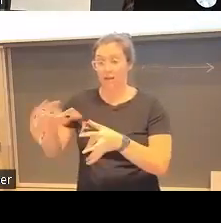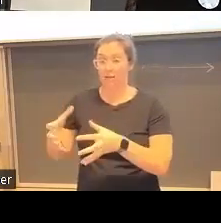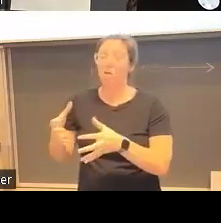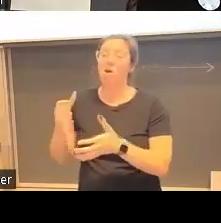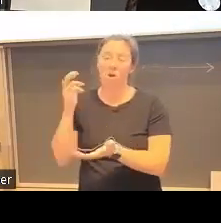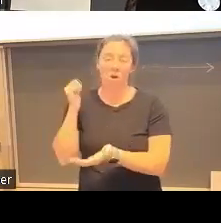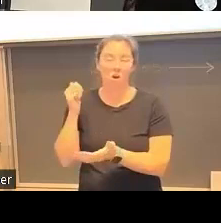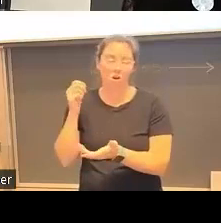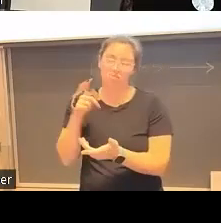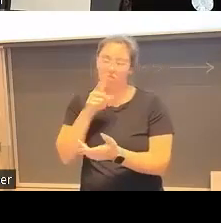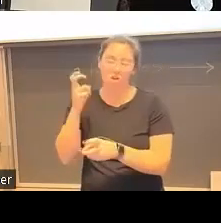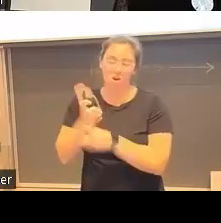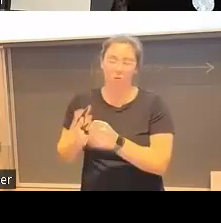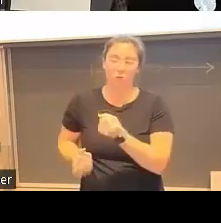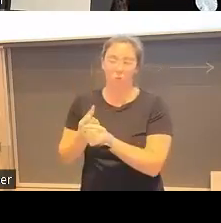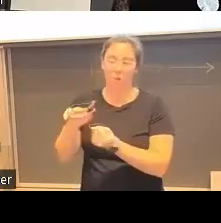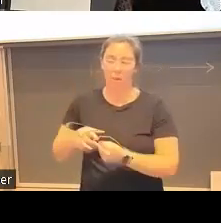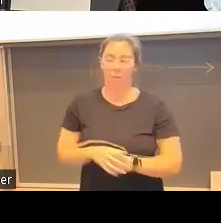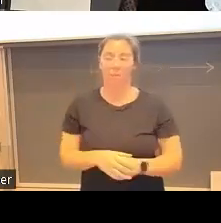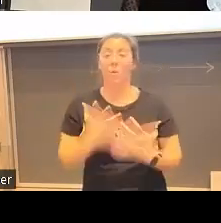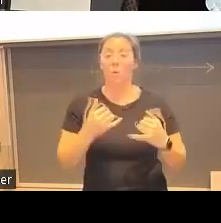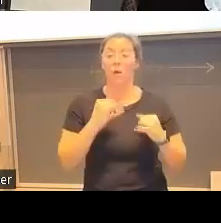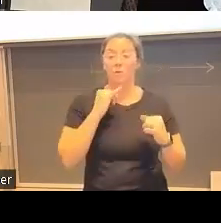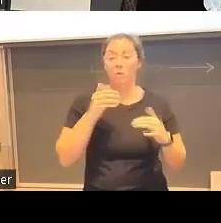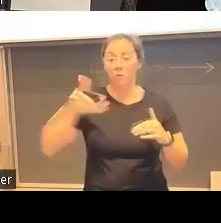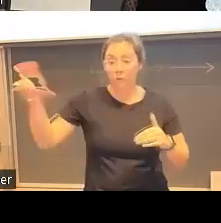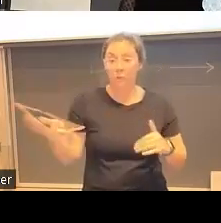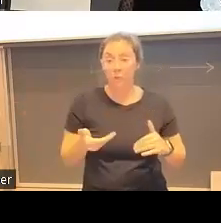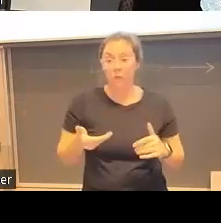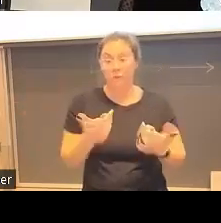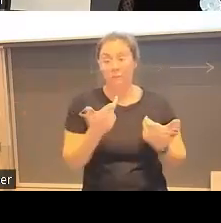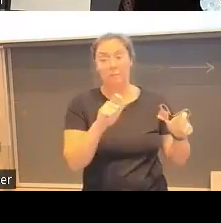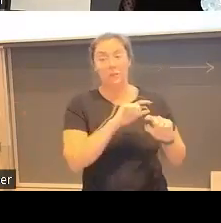but part of the work has been around introducing them in large groups to mindfulness strategies and